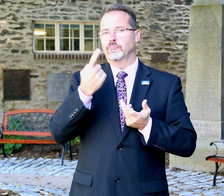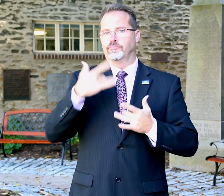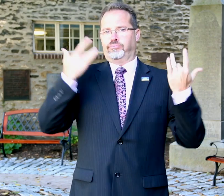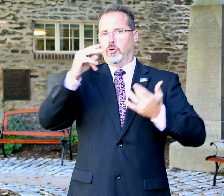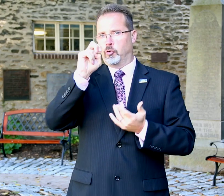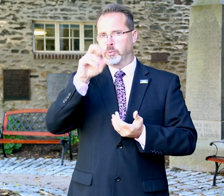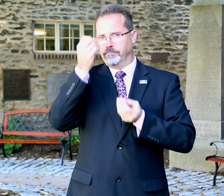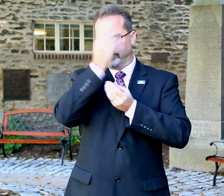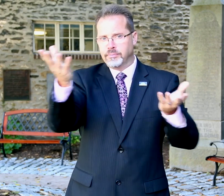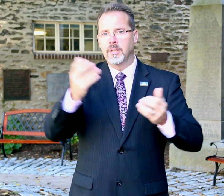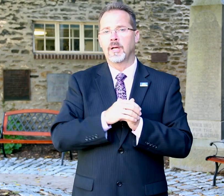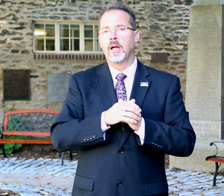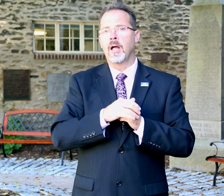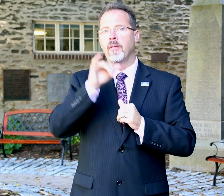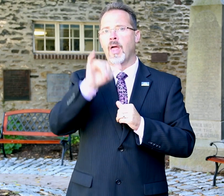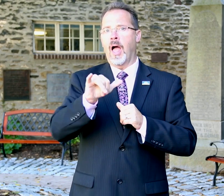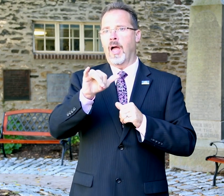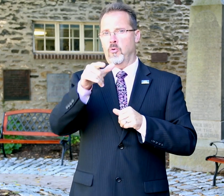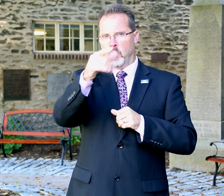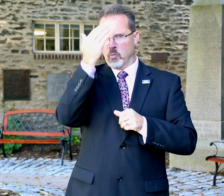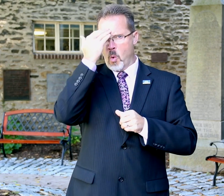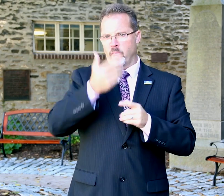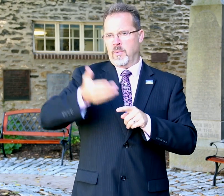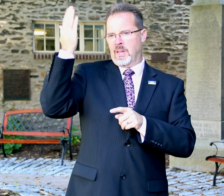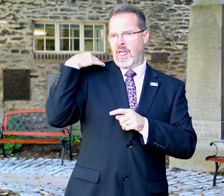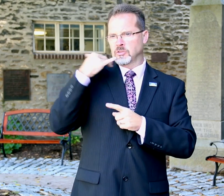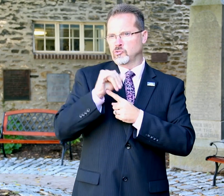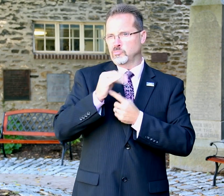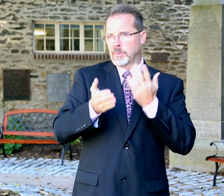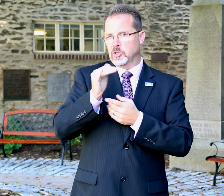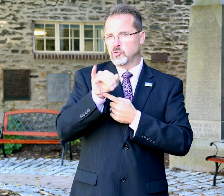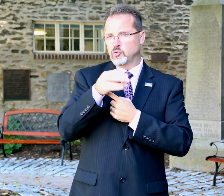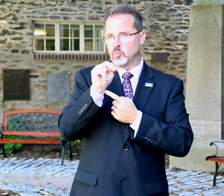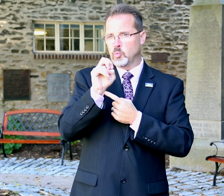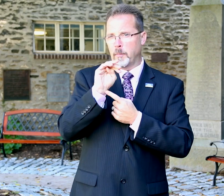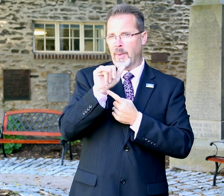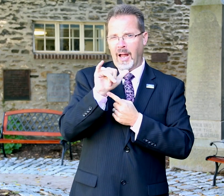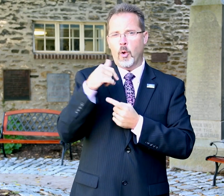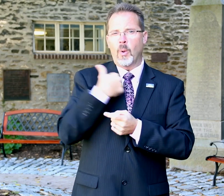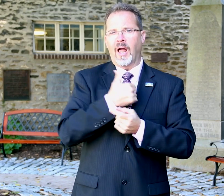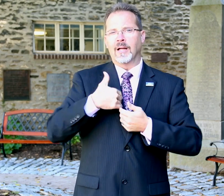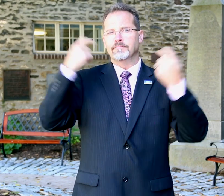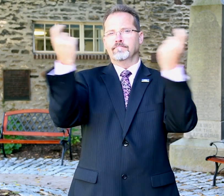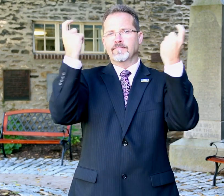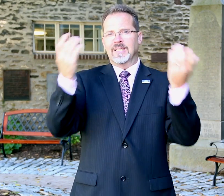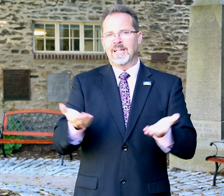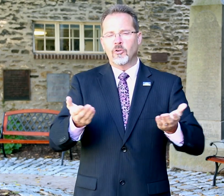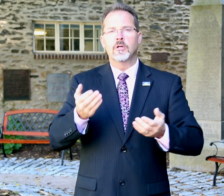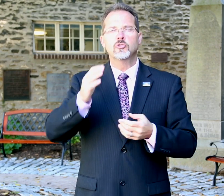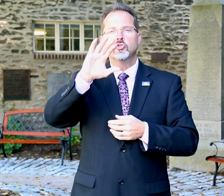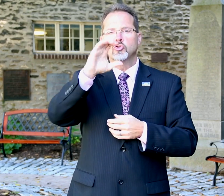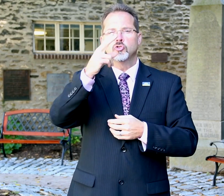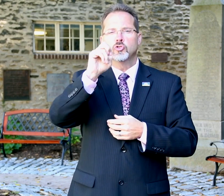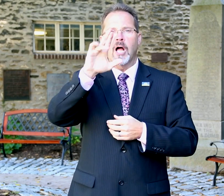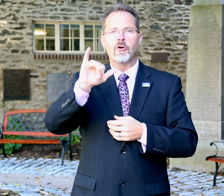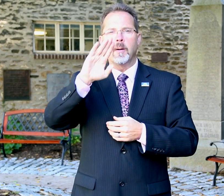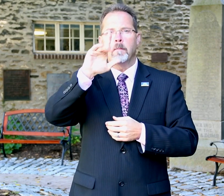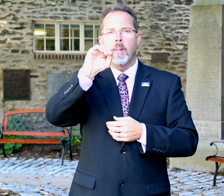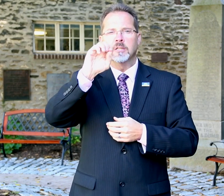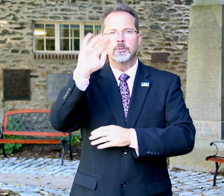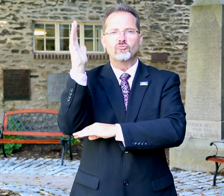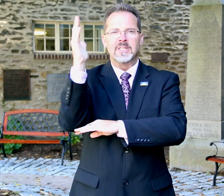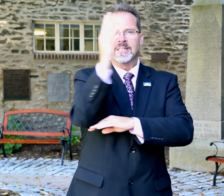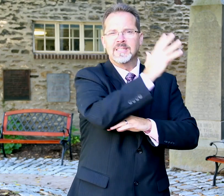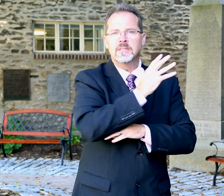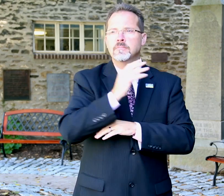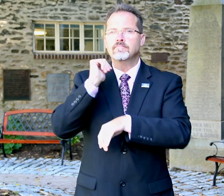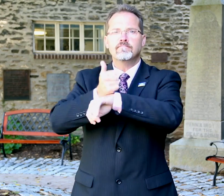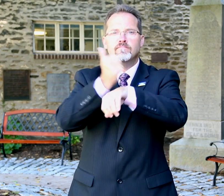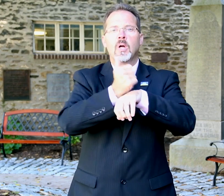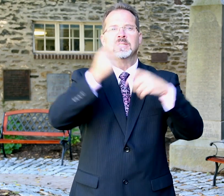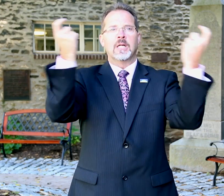Some more news, you may remember last June or May..we had a celebration here for Cherry Blossom trees. (Subaru Cherry Blossom Festival)